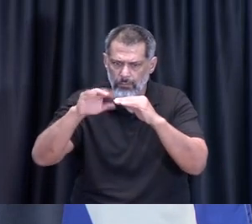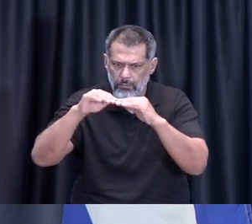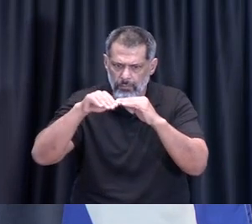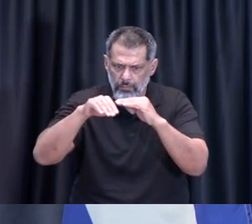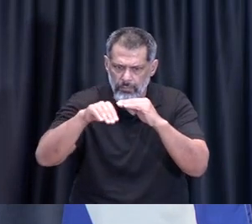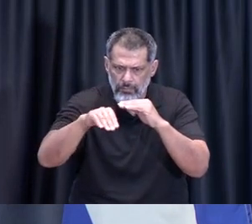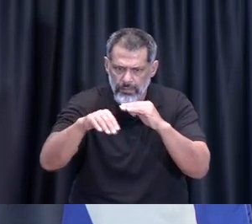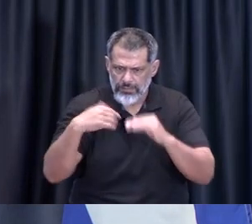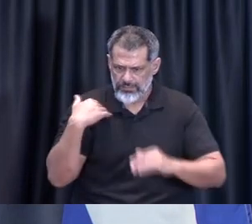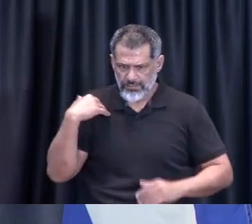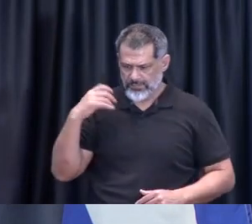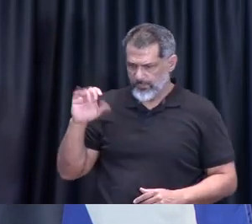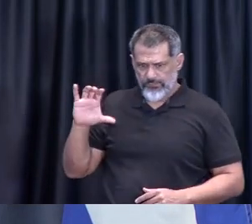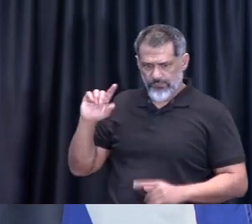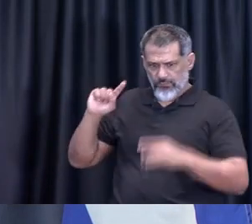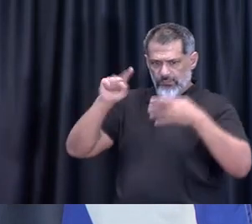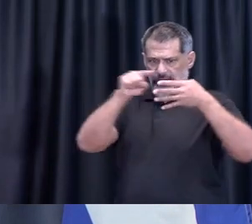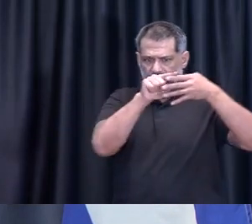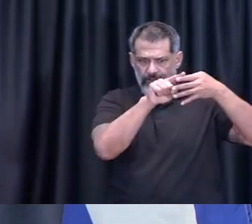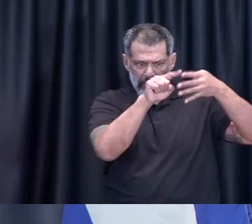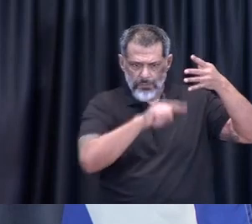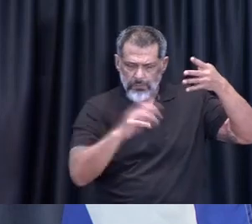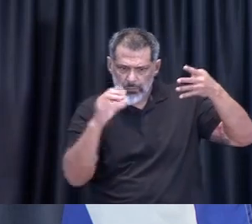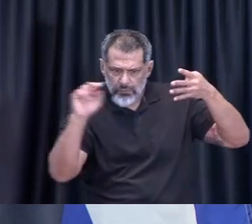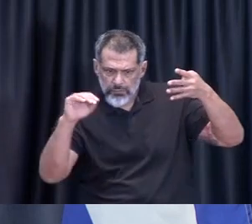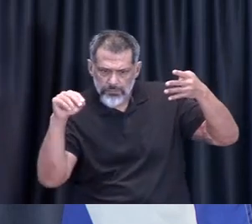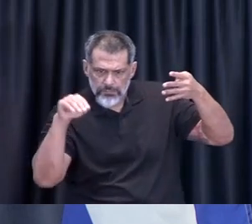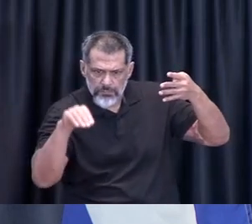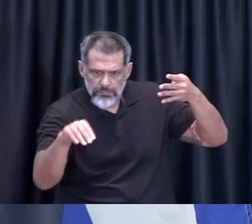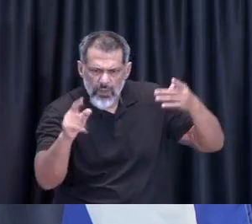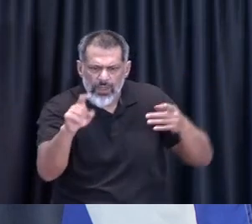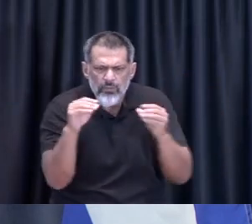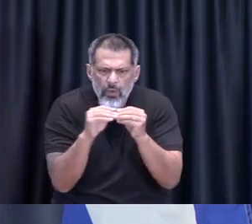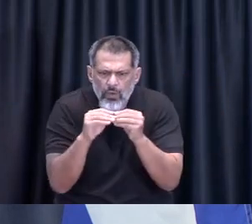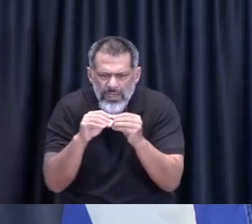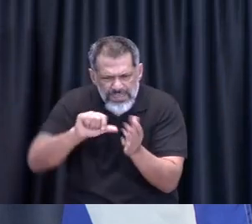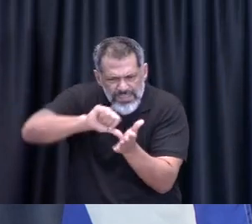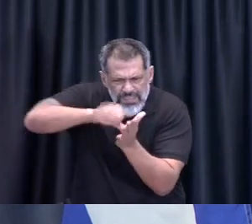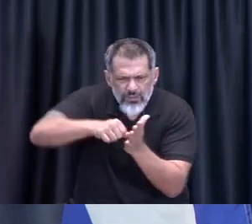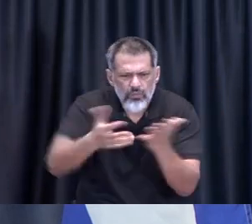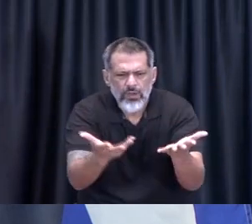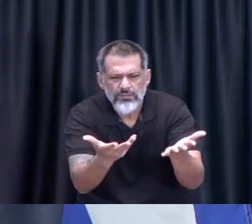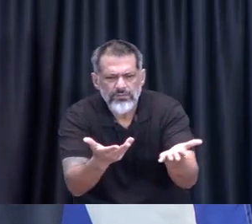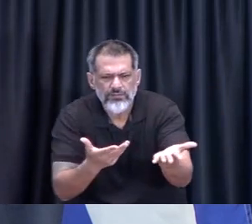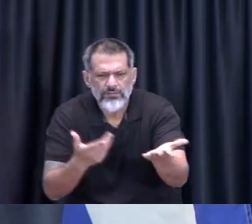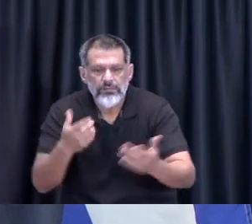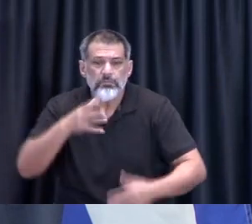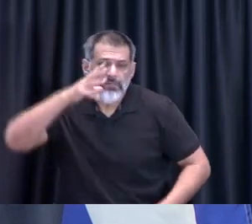I'm wondering what more specifically is being done to target parents and caregivers to get those younger